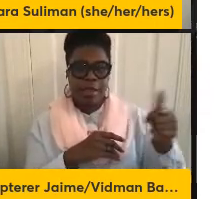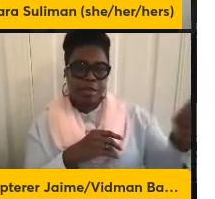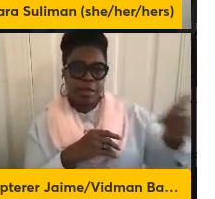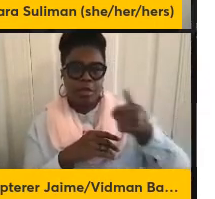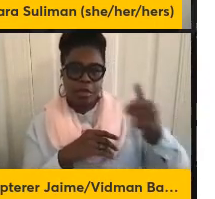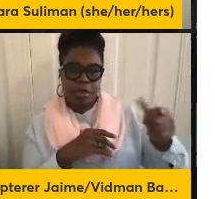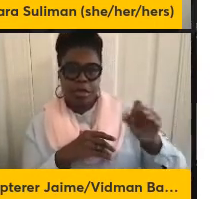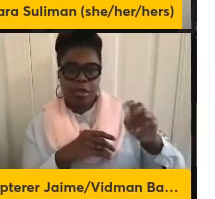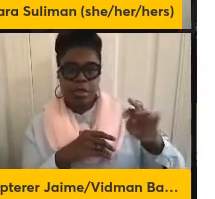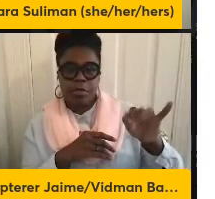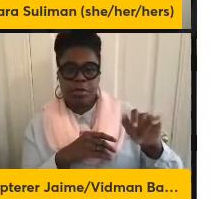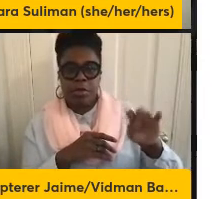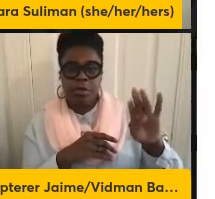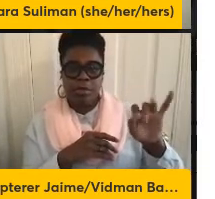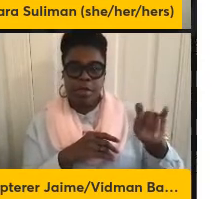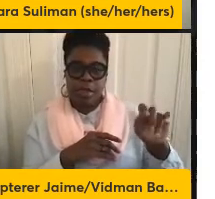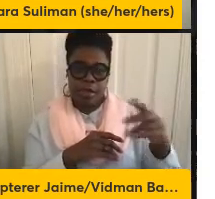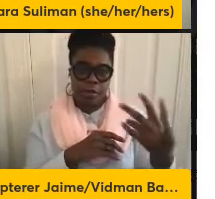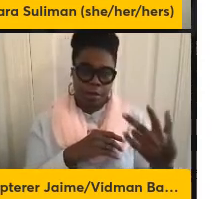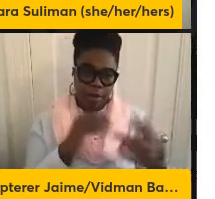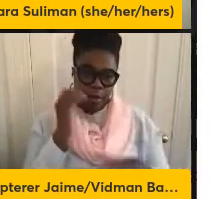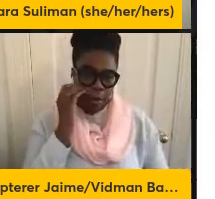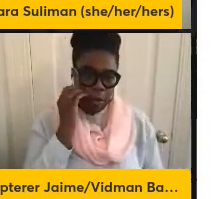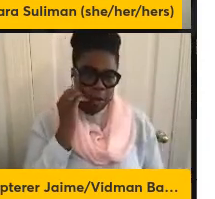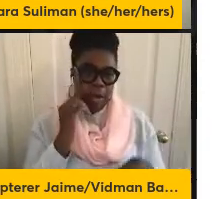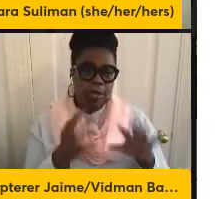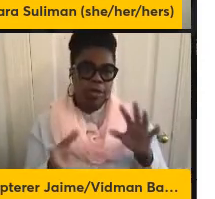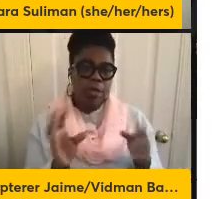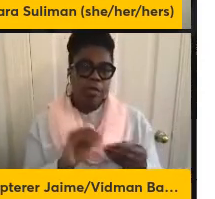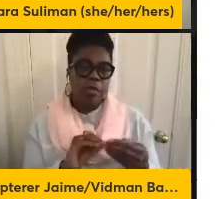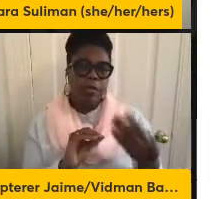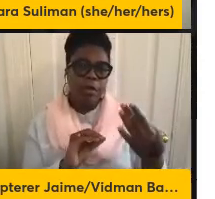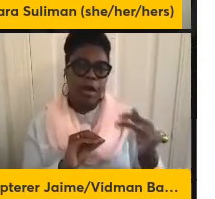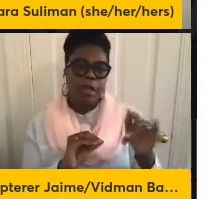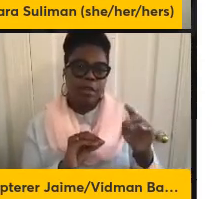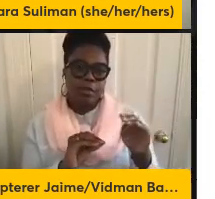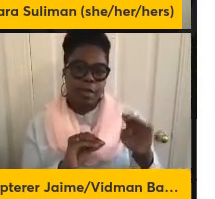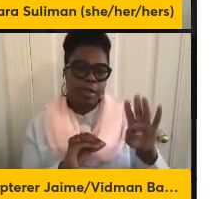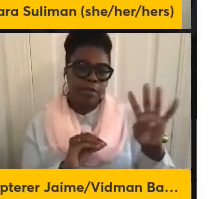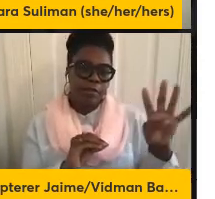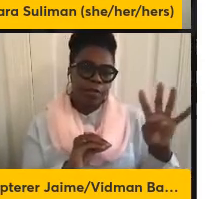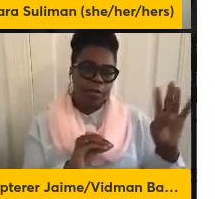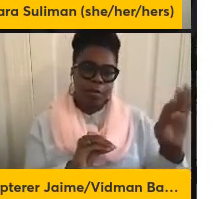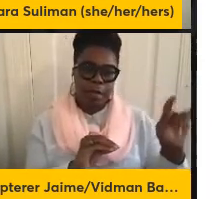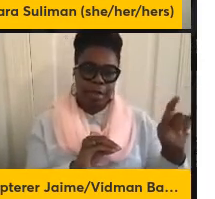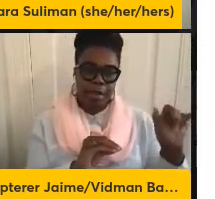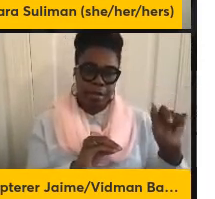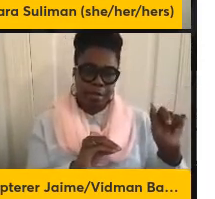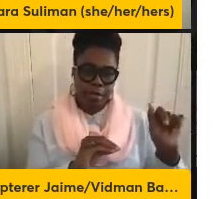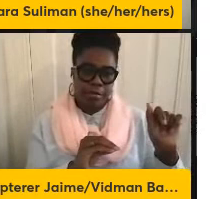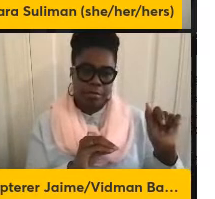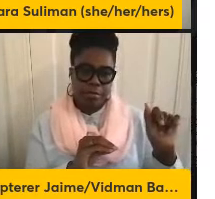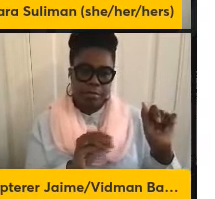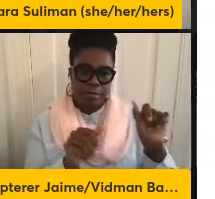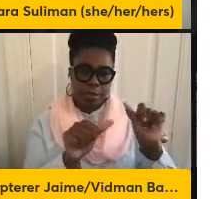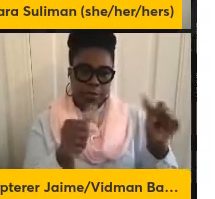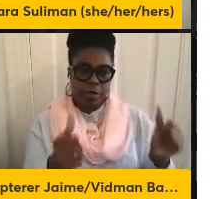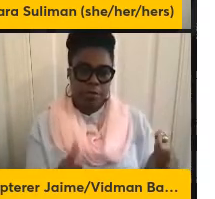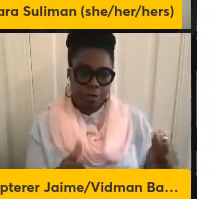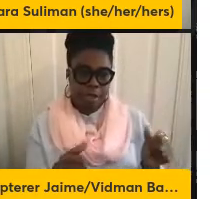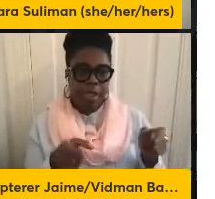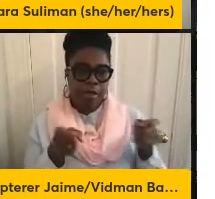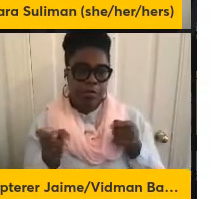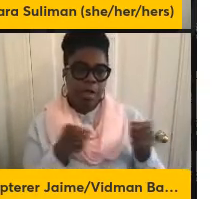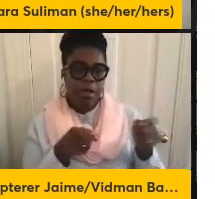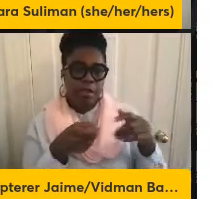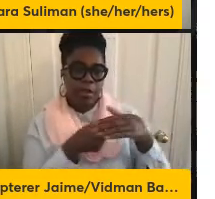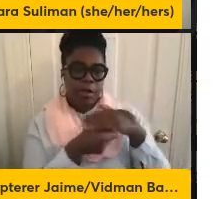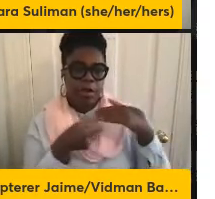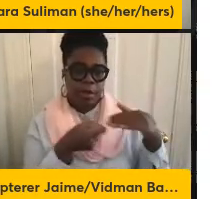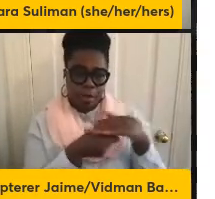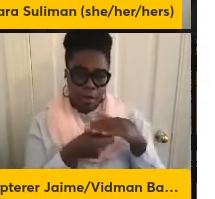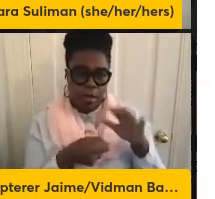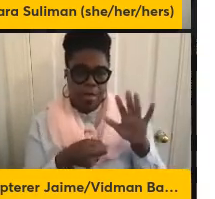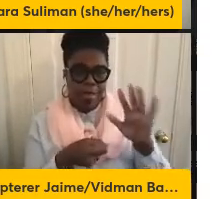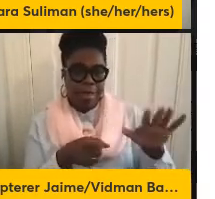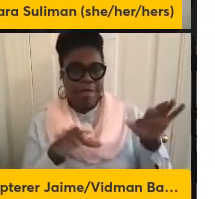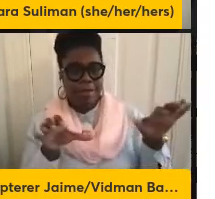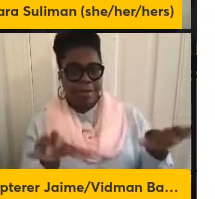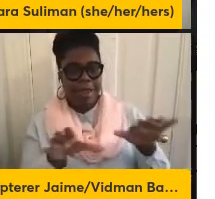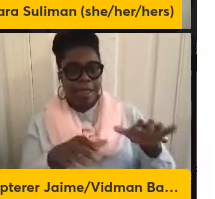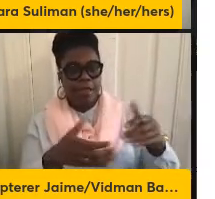beta three, there are four Alpha isoforms and four beta isoforms and regulatory domain and this is an active process that